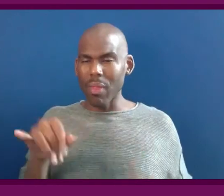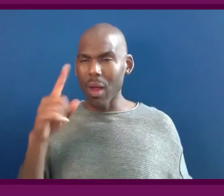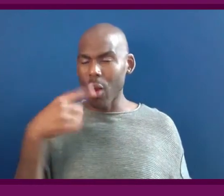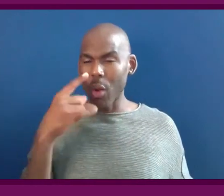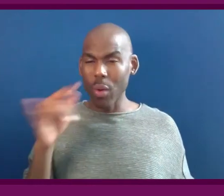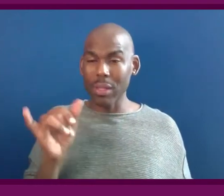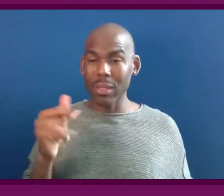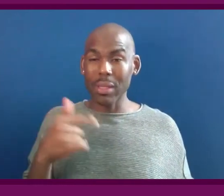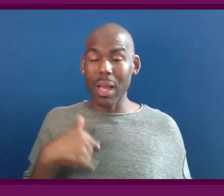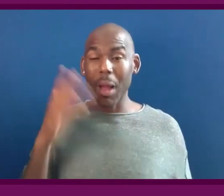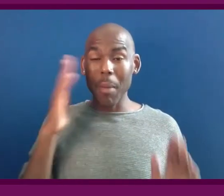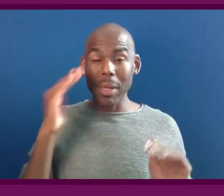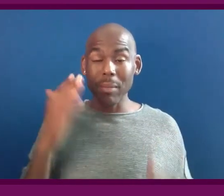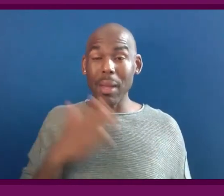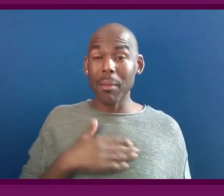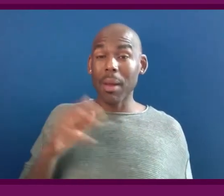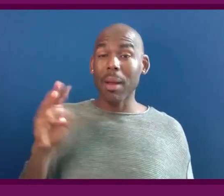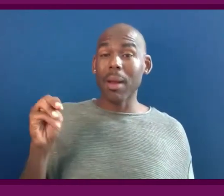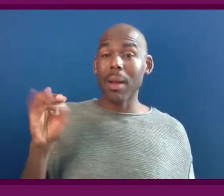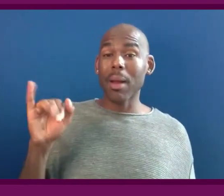Kamilah Martin-Proctor: I'm expecting my millennials and my Gen Z-ers,